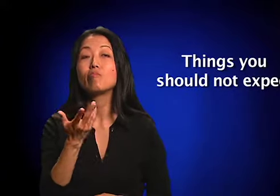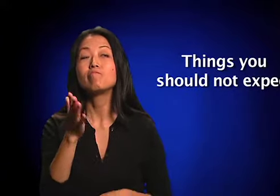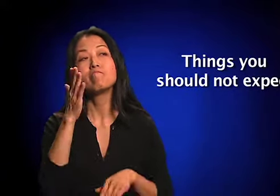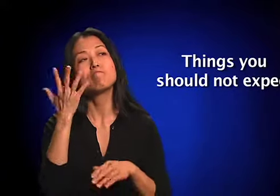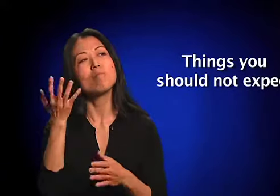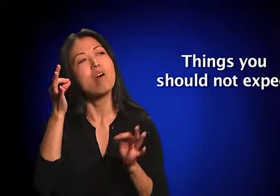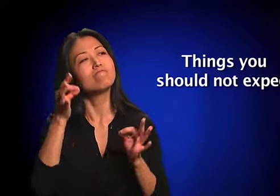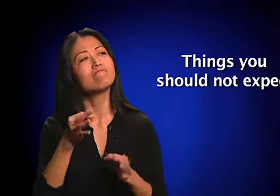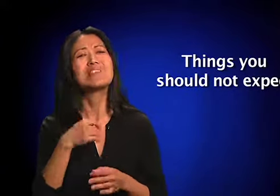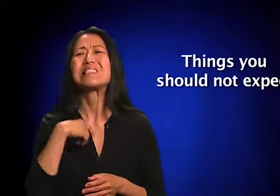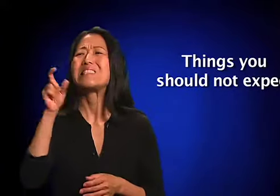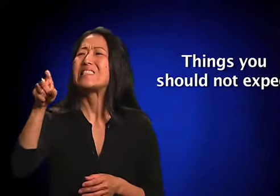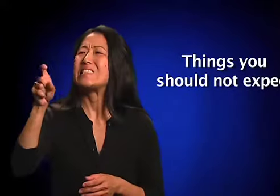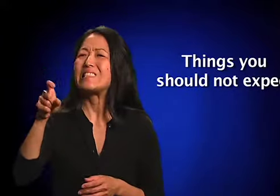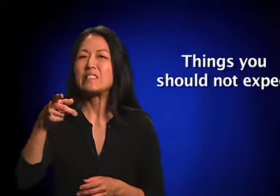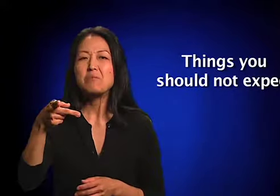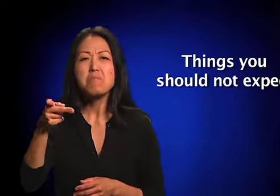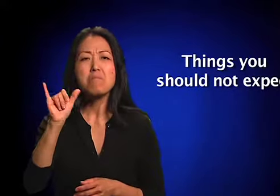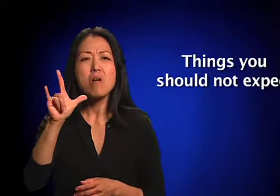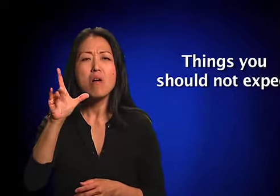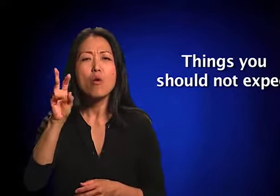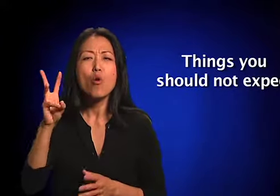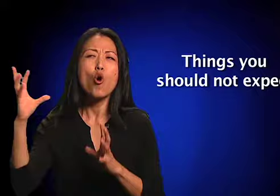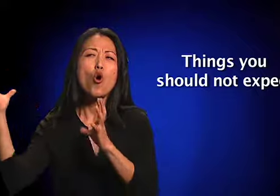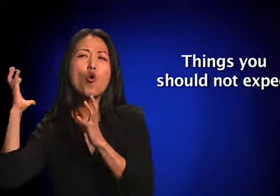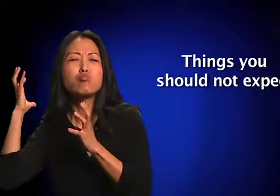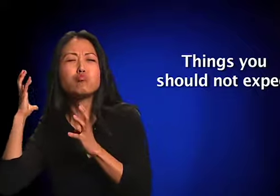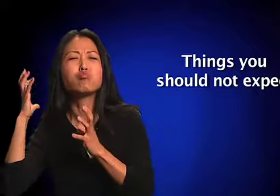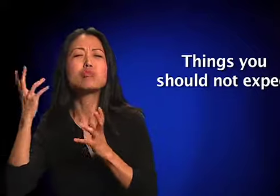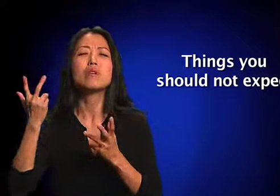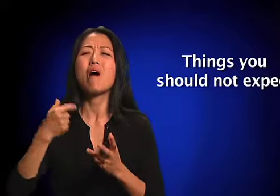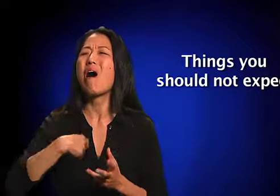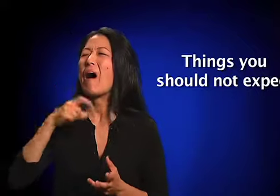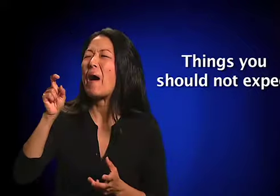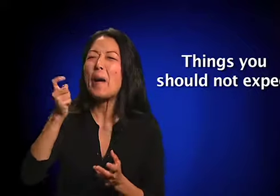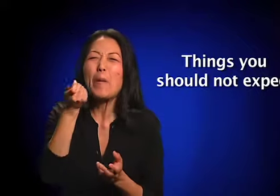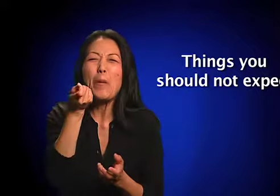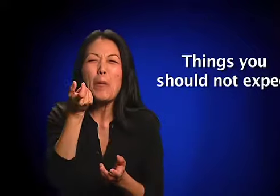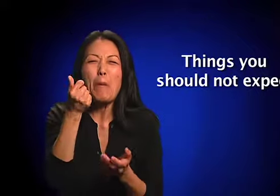important communications about your medical care and treatments.